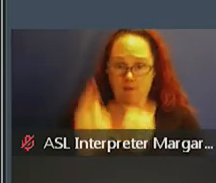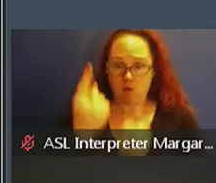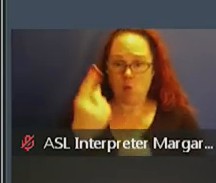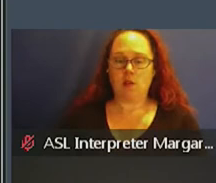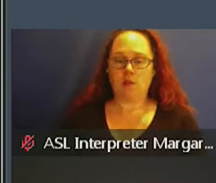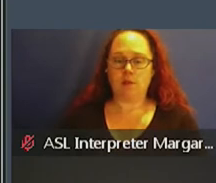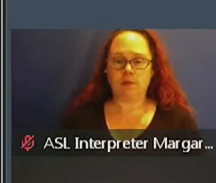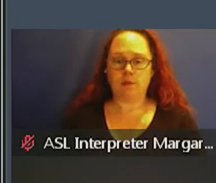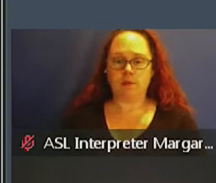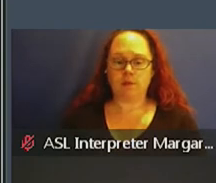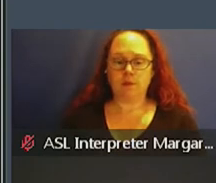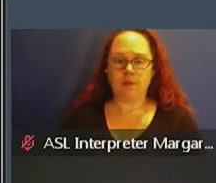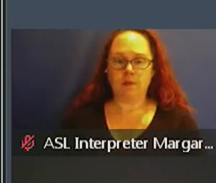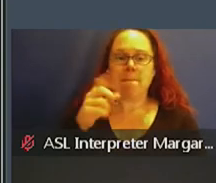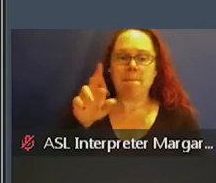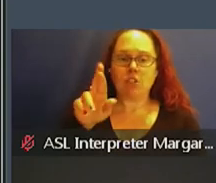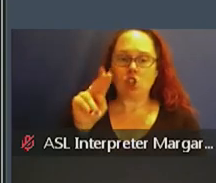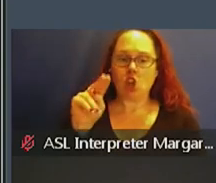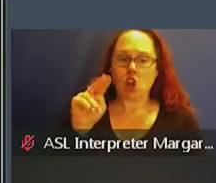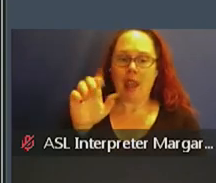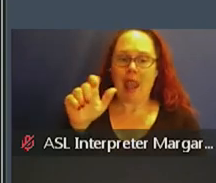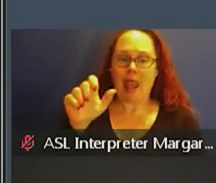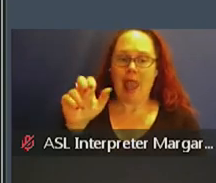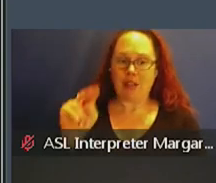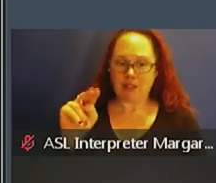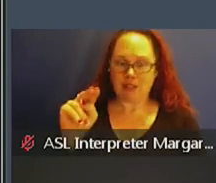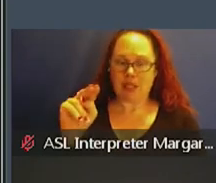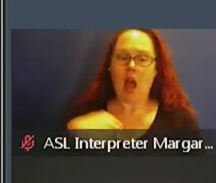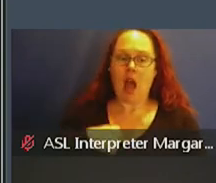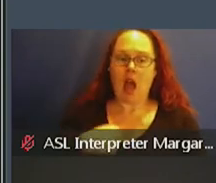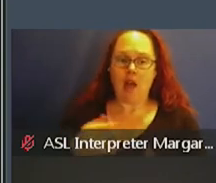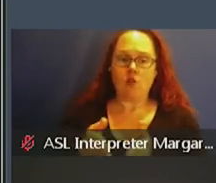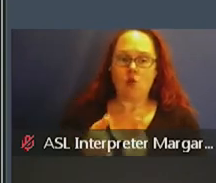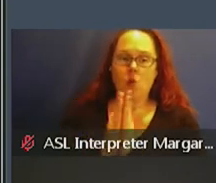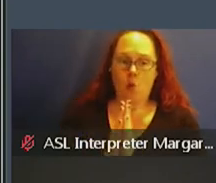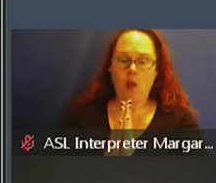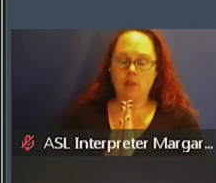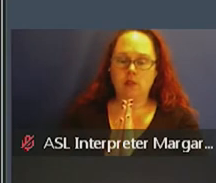Mr. Nelson, when we get to you, we ha I have a request from you to, for a certain order.